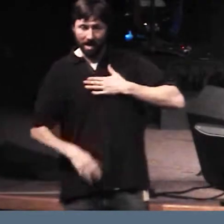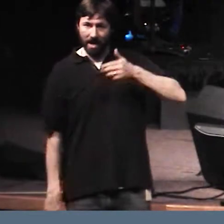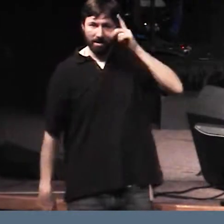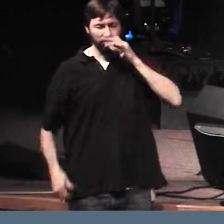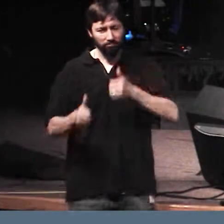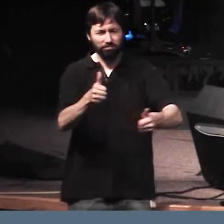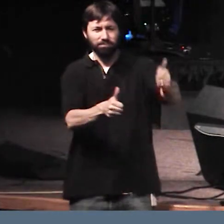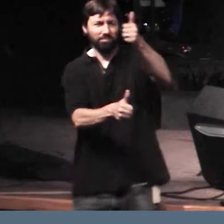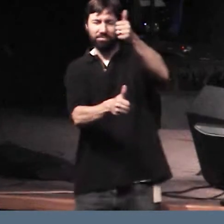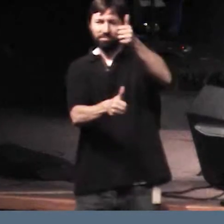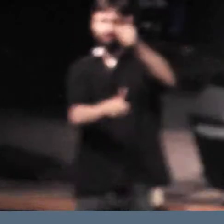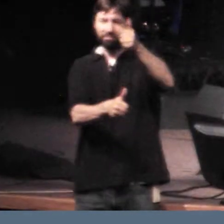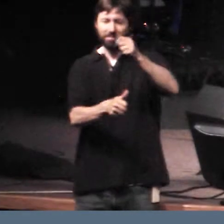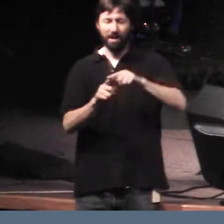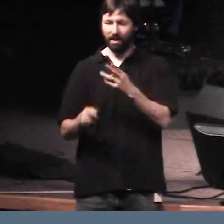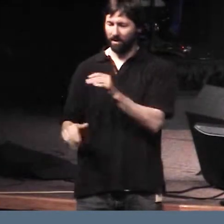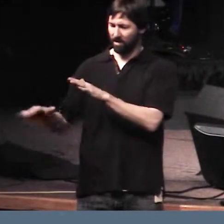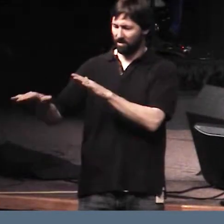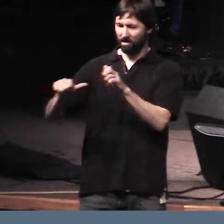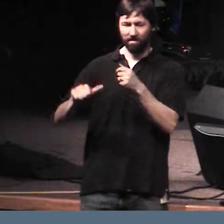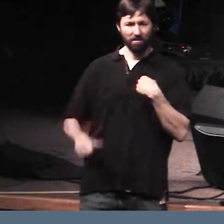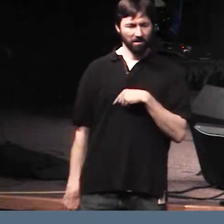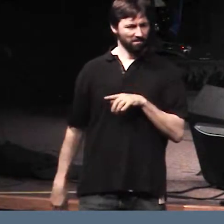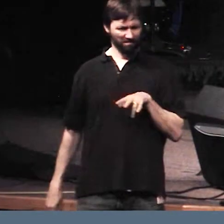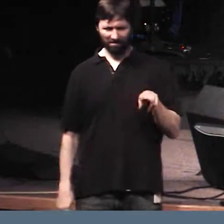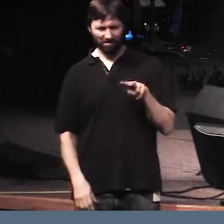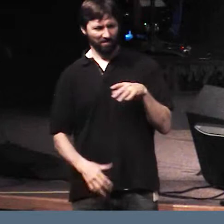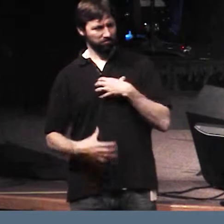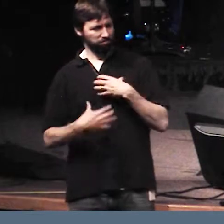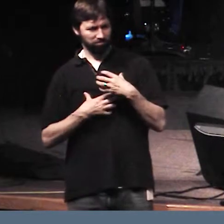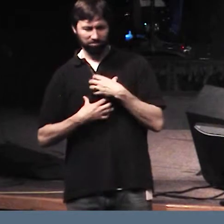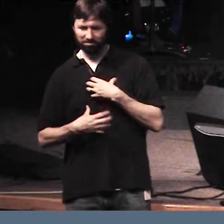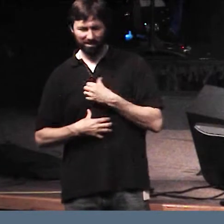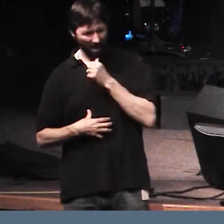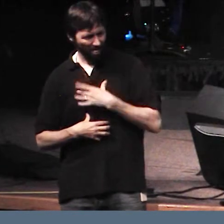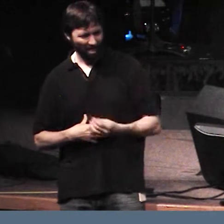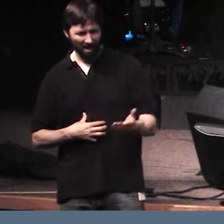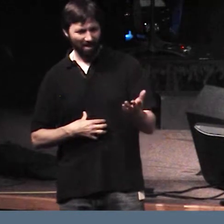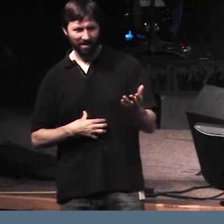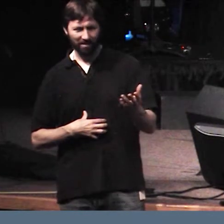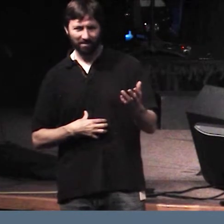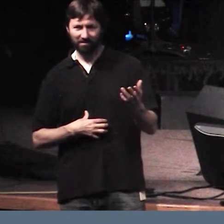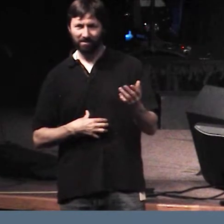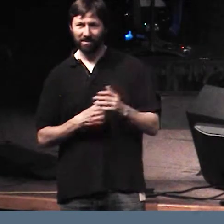I want to tell you it did not go well in our small little town in fact i had a few non kosher words to say to him but he